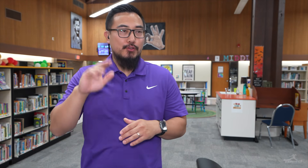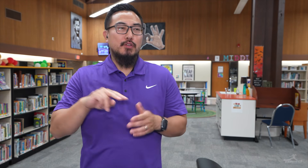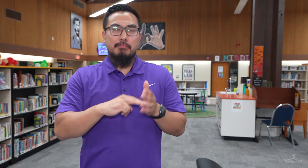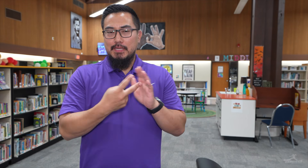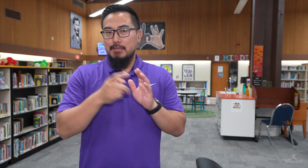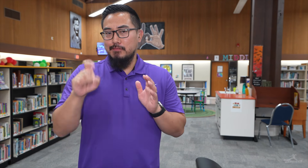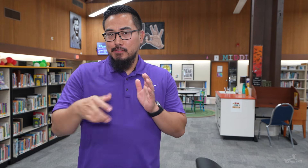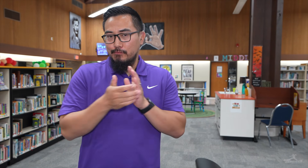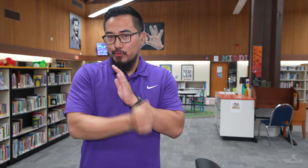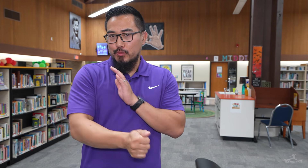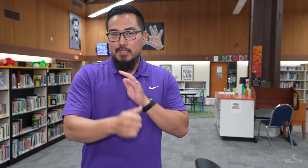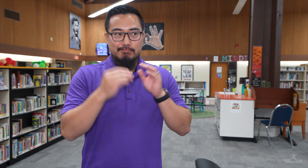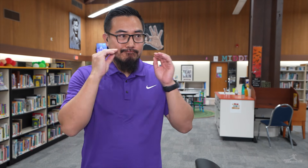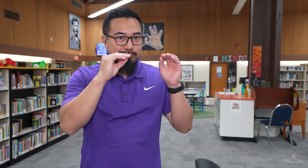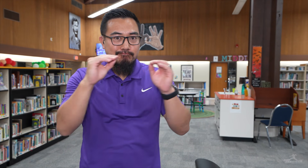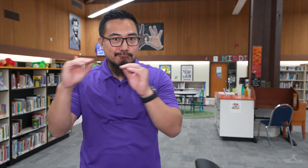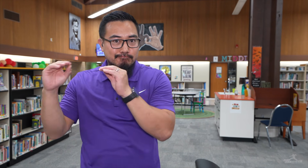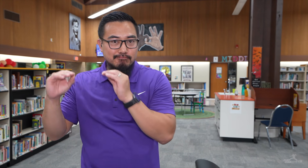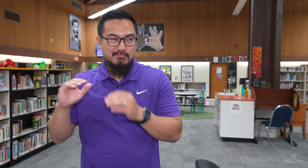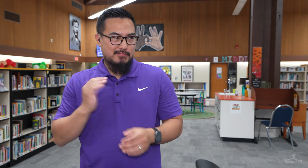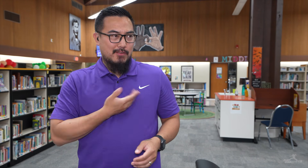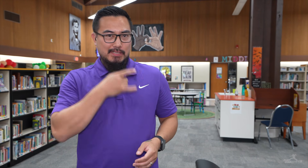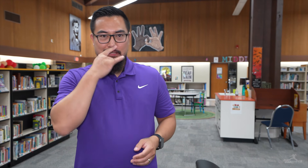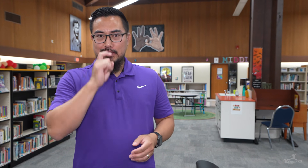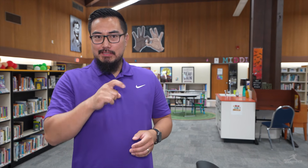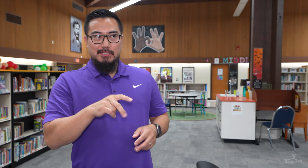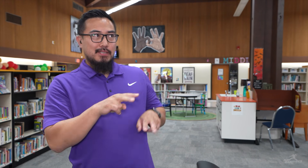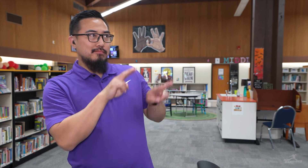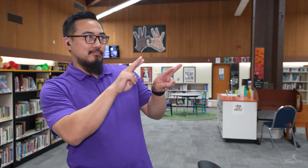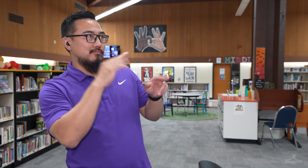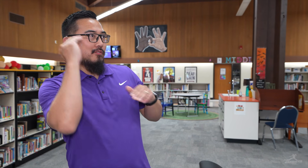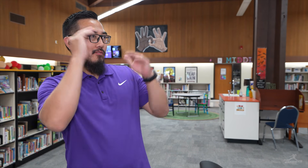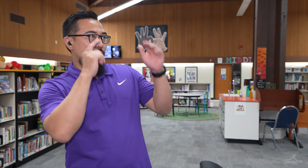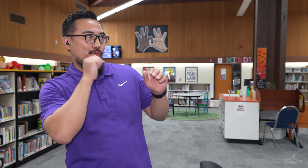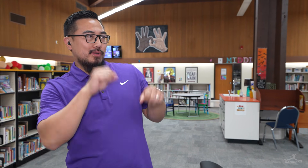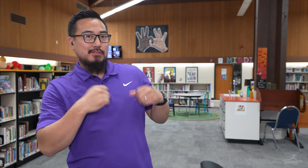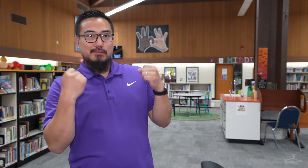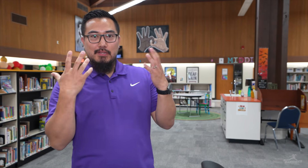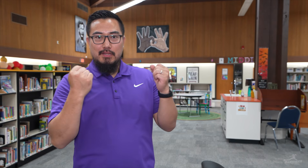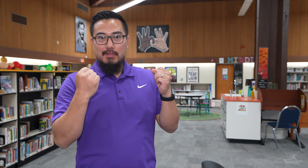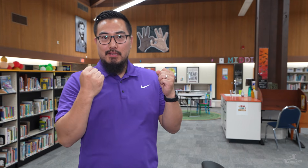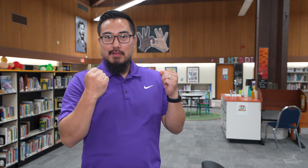meaning every teacher must be proficient in ASL. Our students need to learn from adults who can sign in their language.